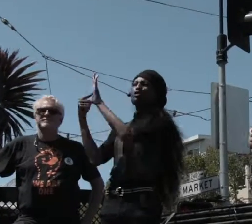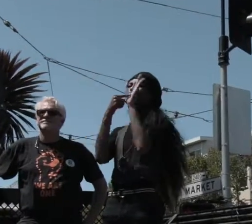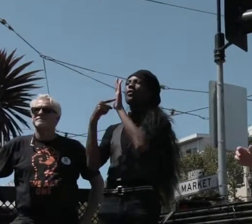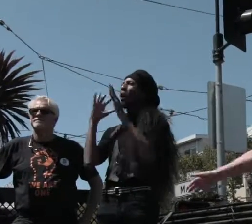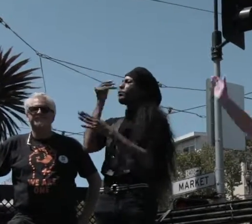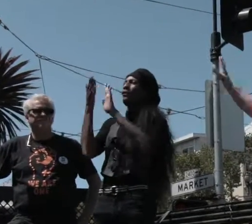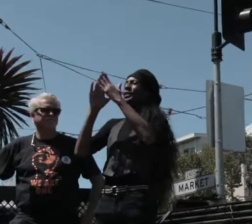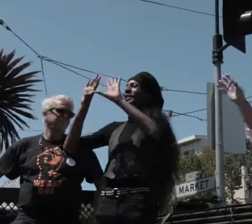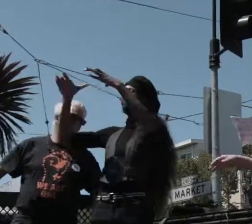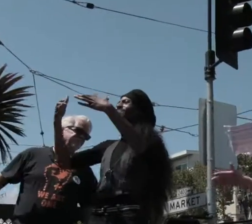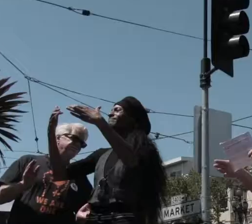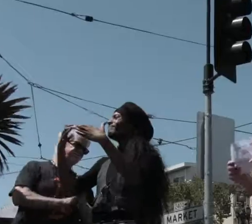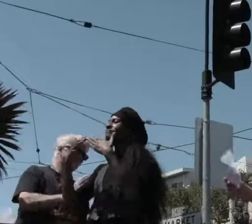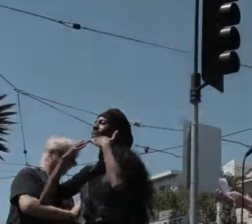Thank you